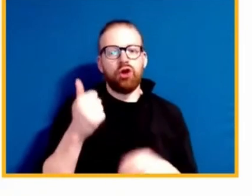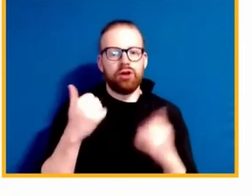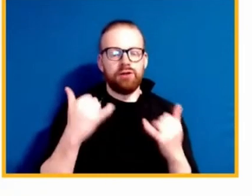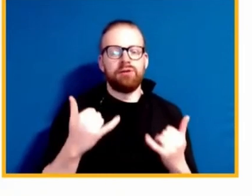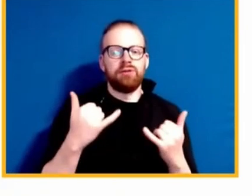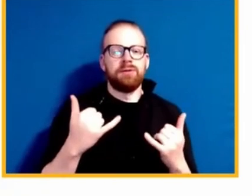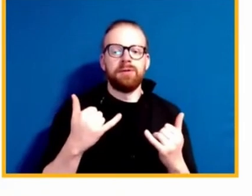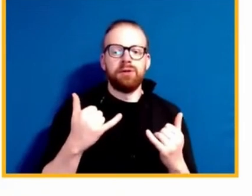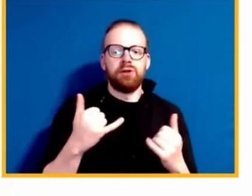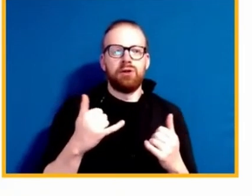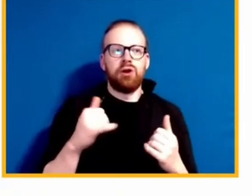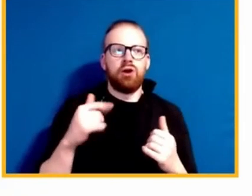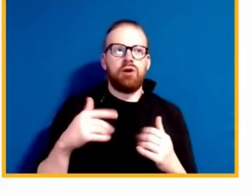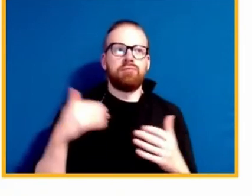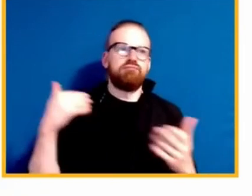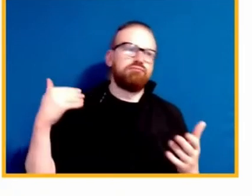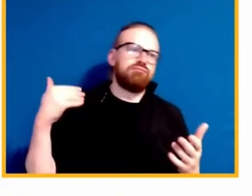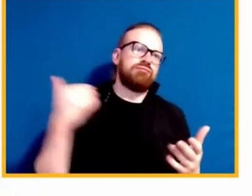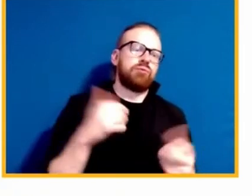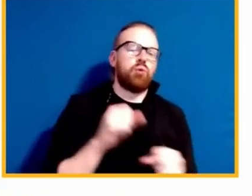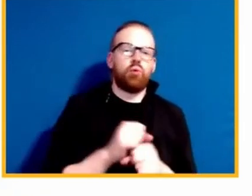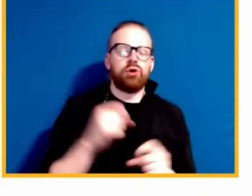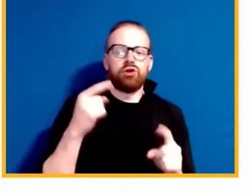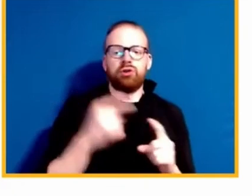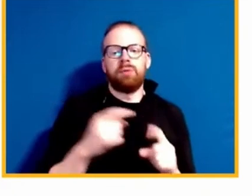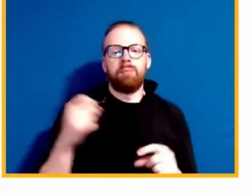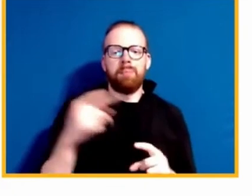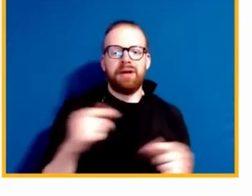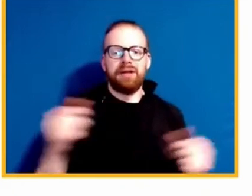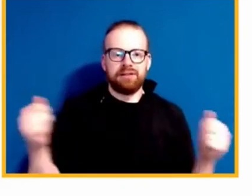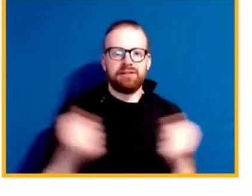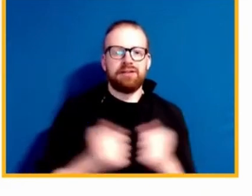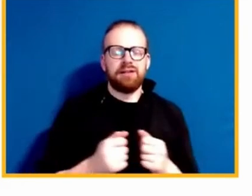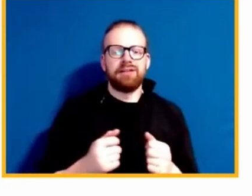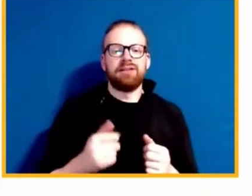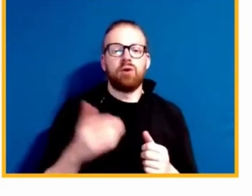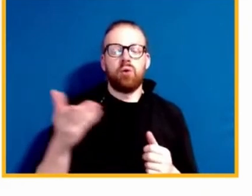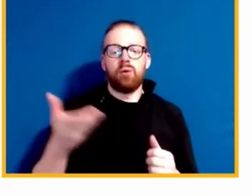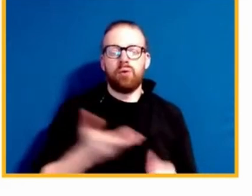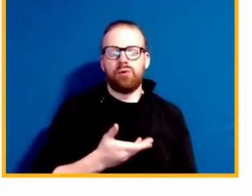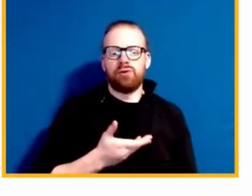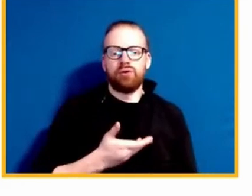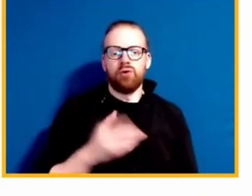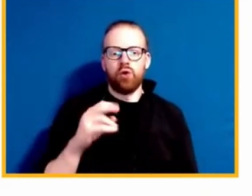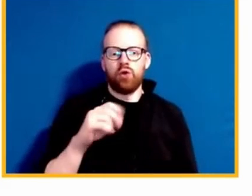that we're all working towards getting back together. So everybody, please welcome to the virtual stage,